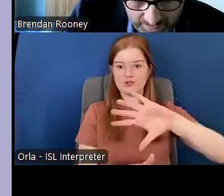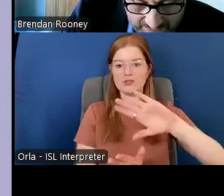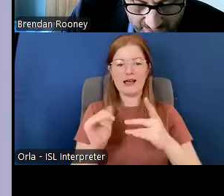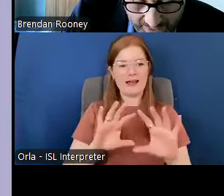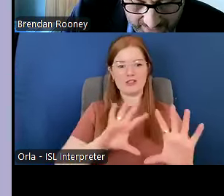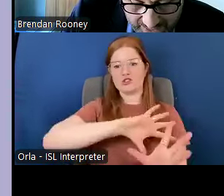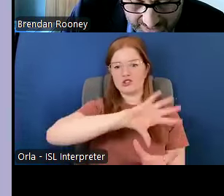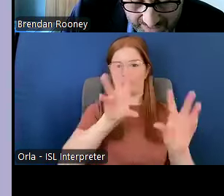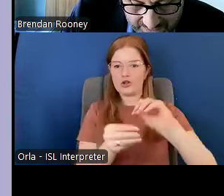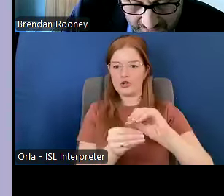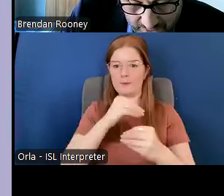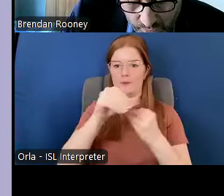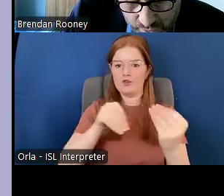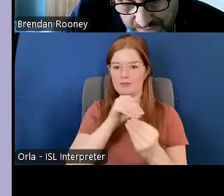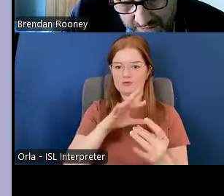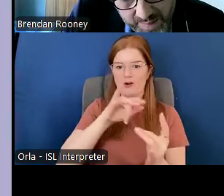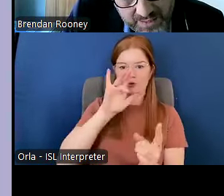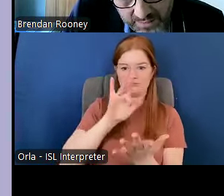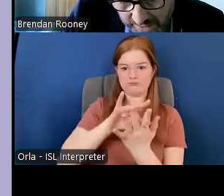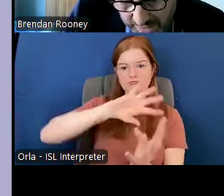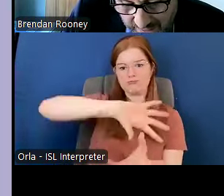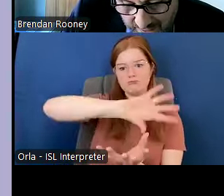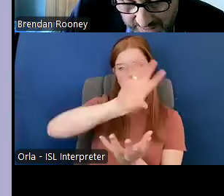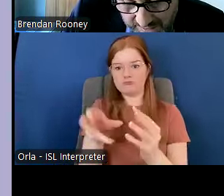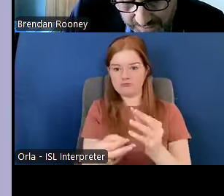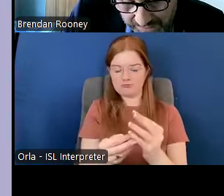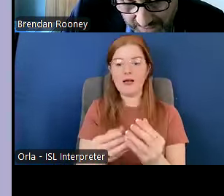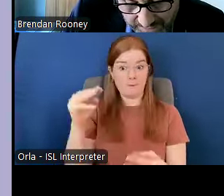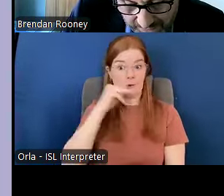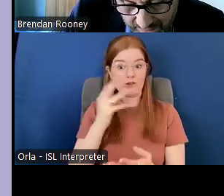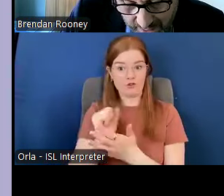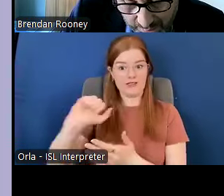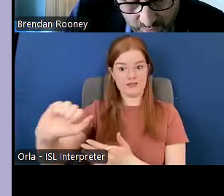elements around an axis, which were fundamental to his artistic philosophy, but